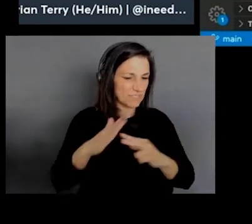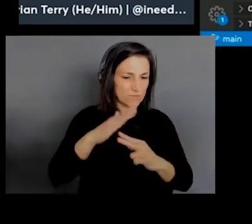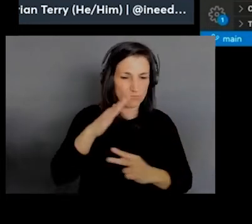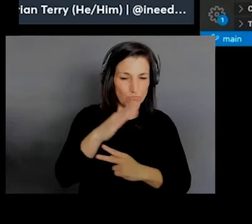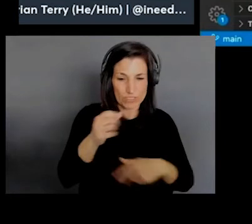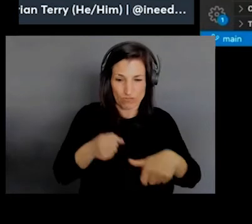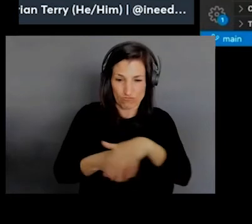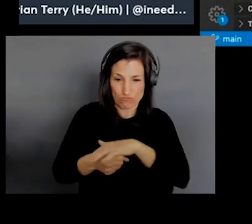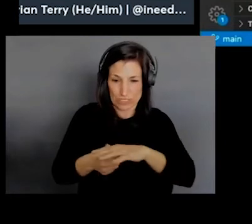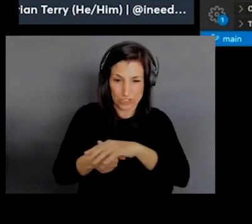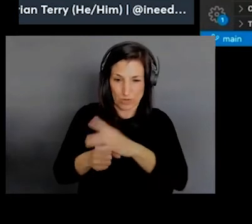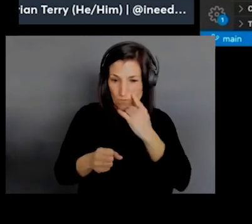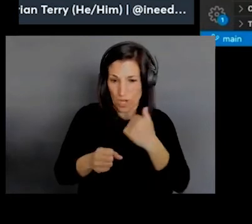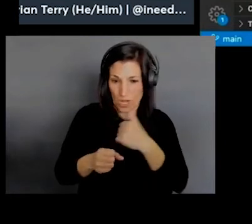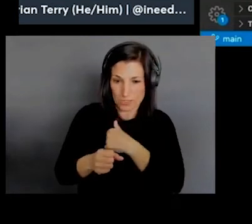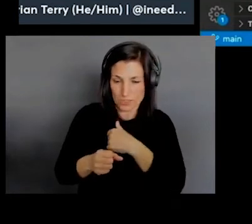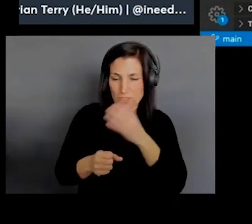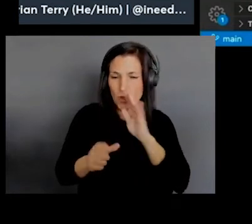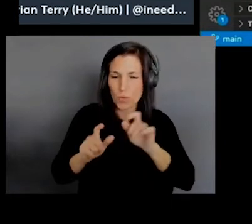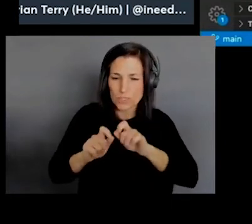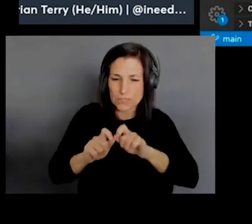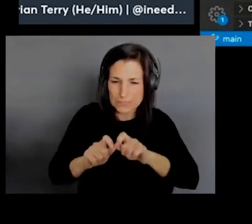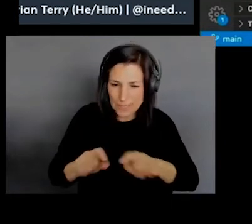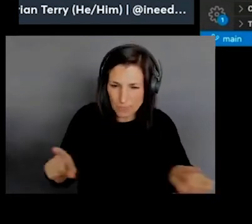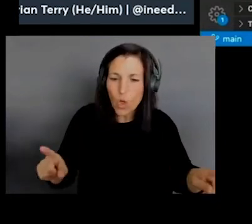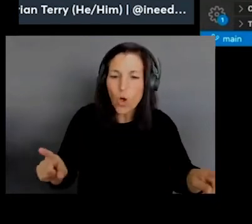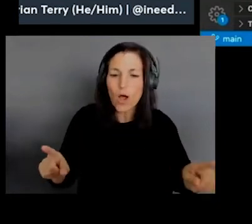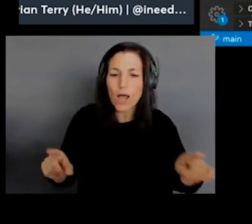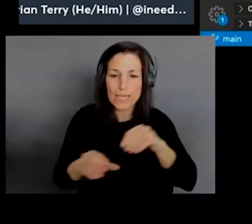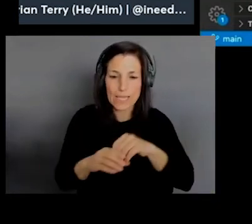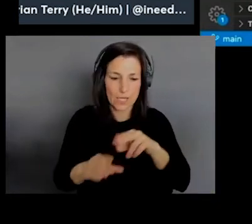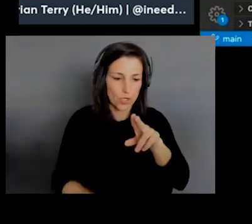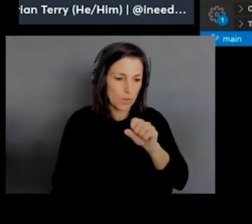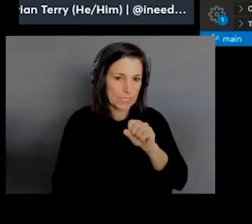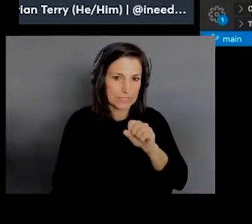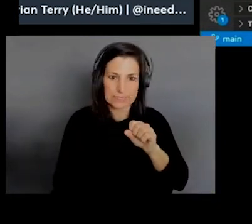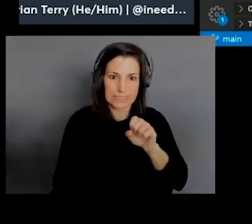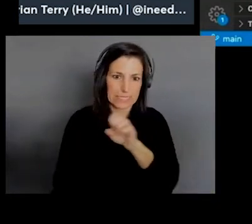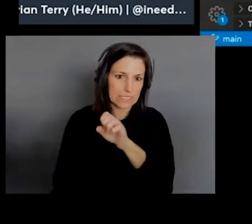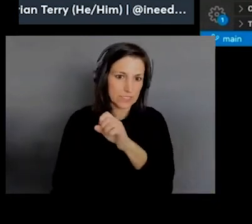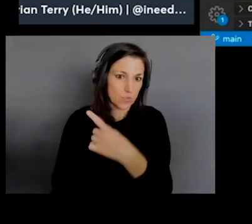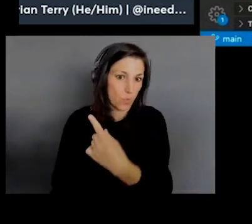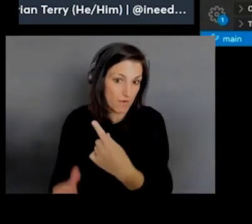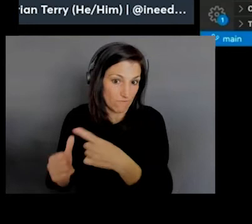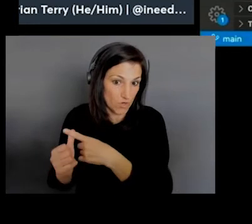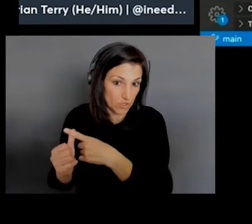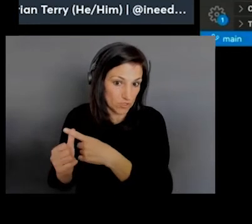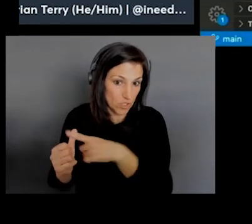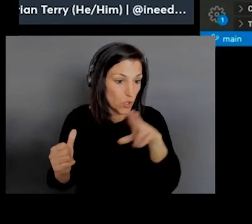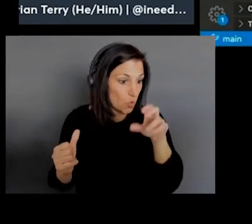I'm gonna do a deploy in US-East-1 first. I'll do a deploy in US-West-2, and again,